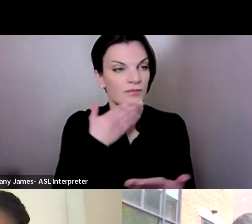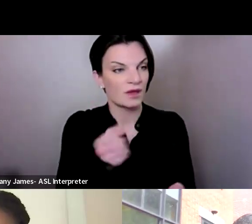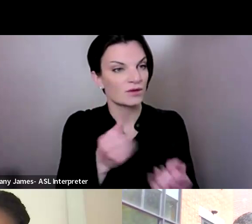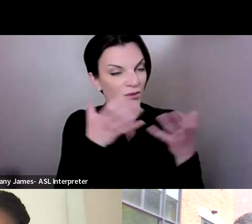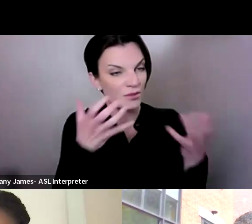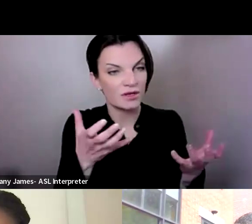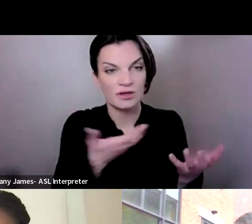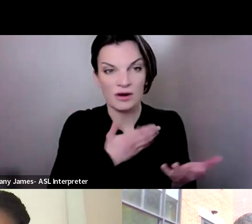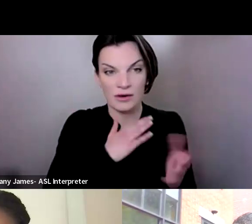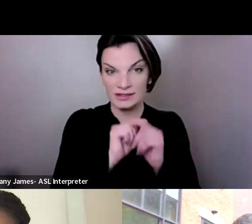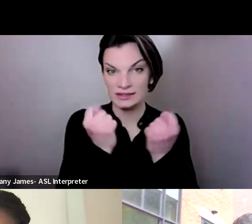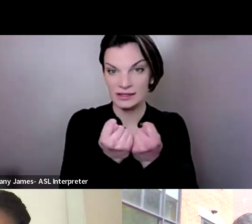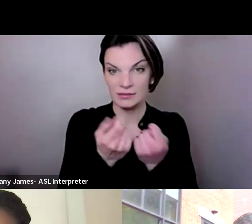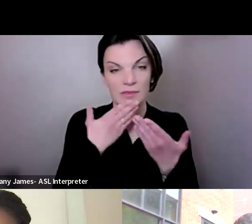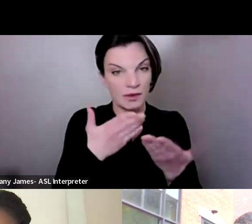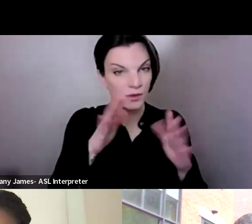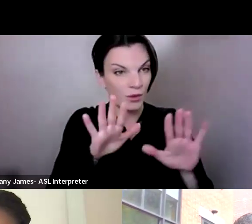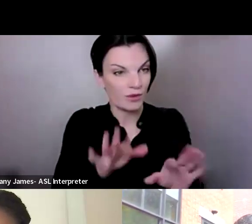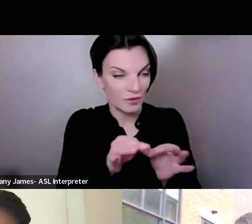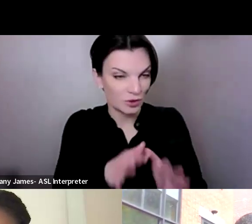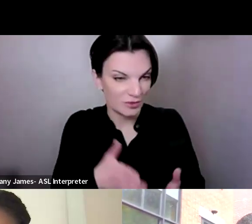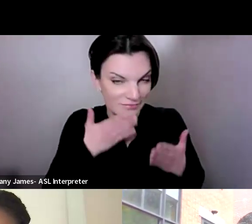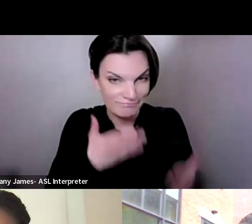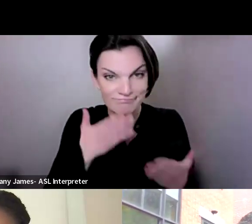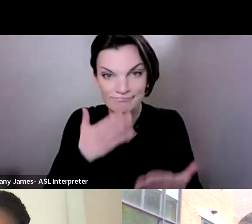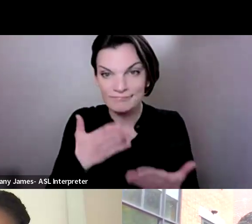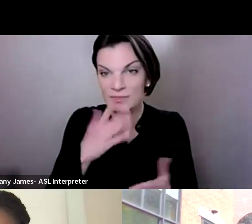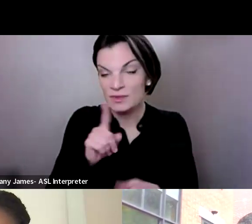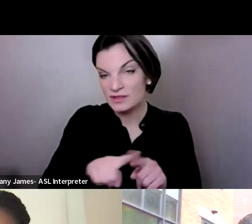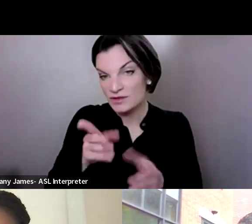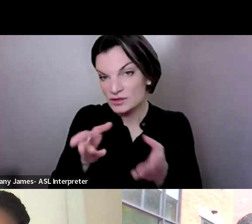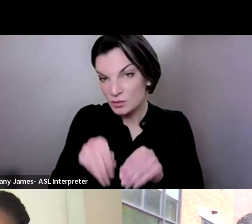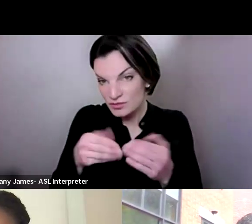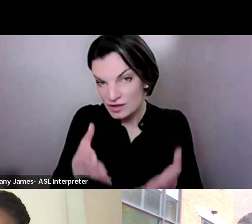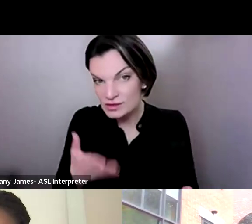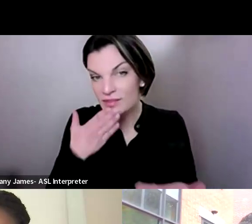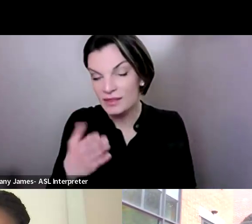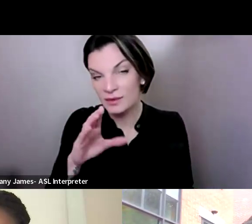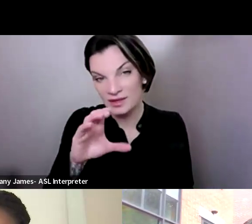and our wonderful interpreters and the service providers and Cassandra; thank you so much for the